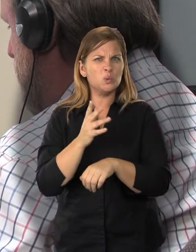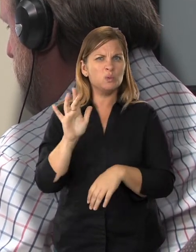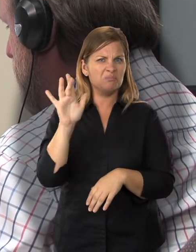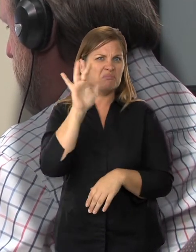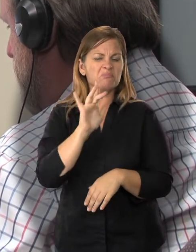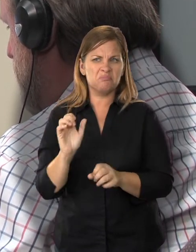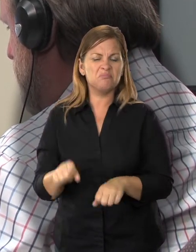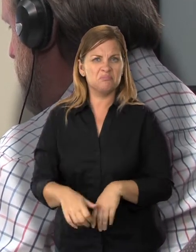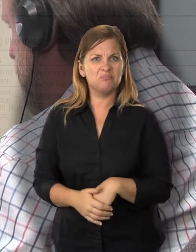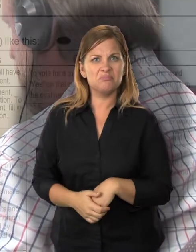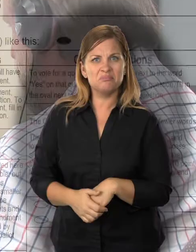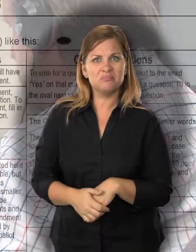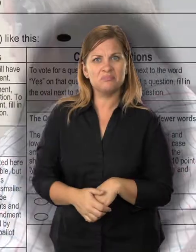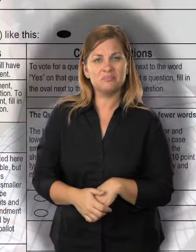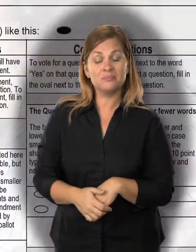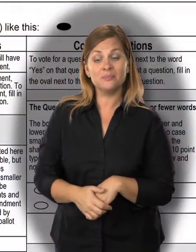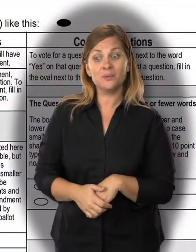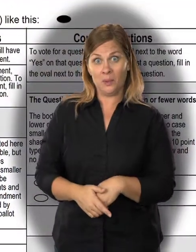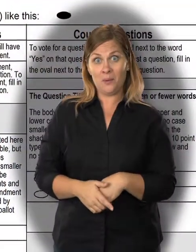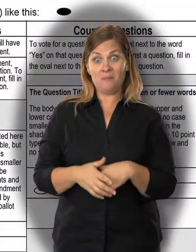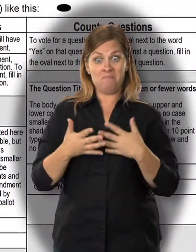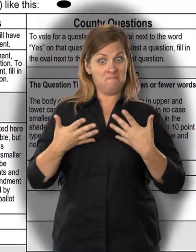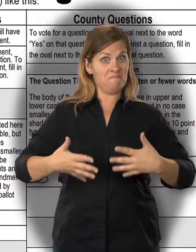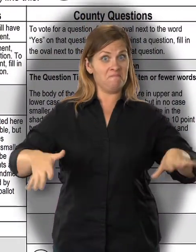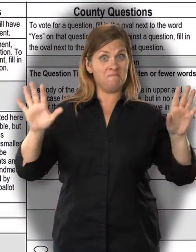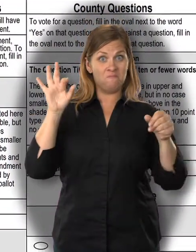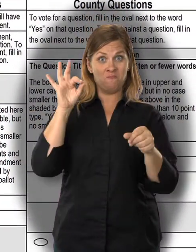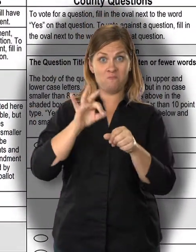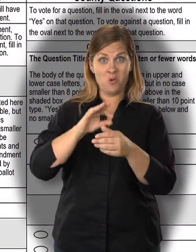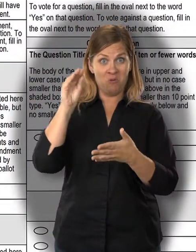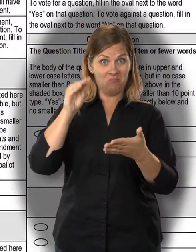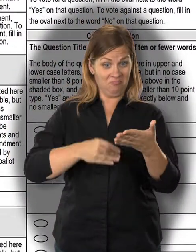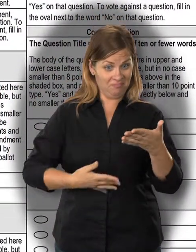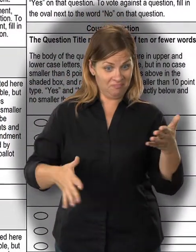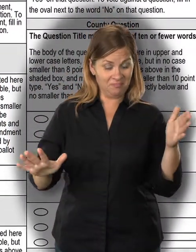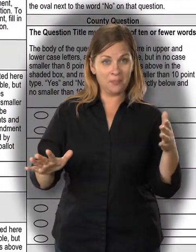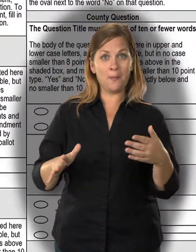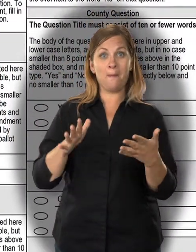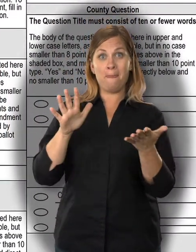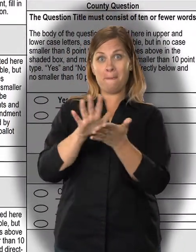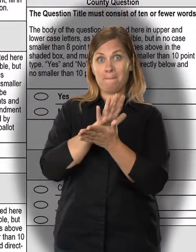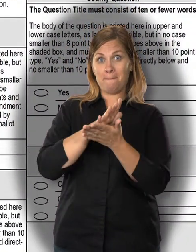The staff will show you how to use it and answer any questions you have. You can't change it afterwards,